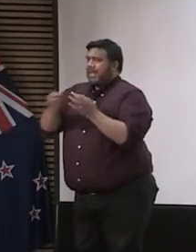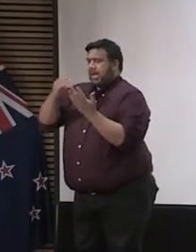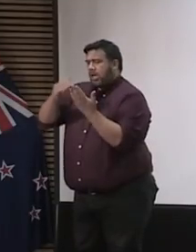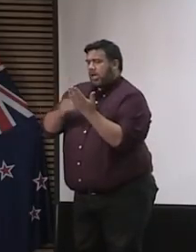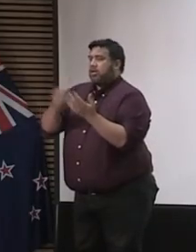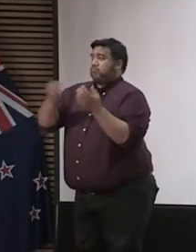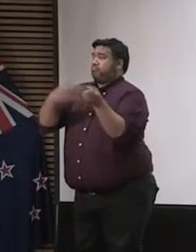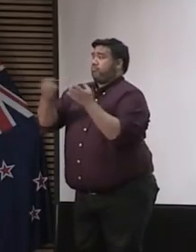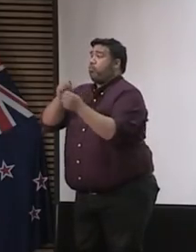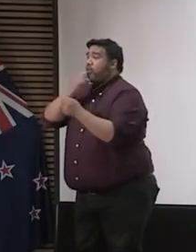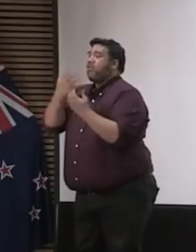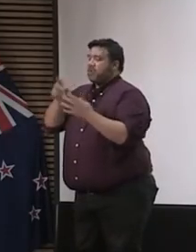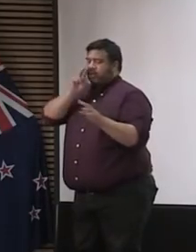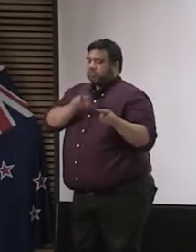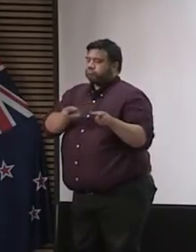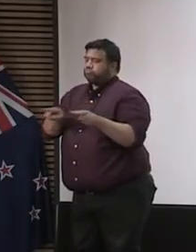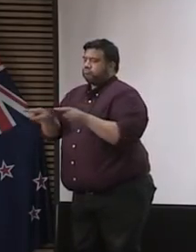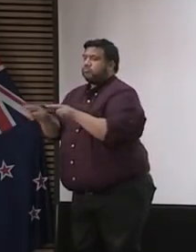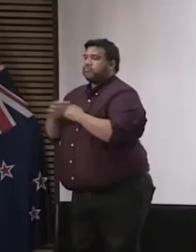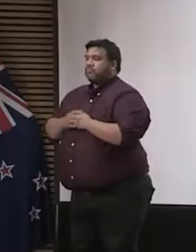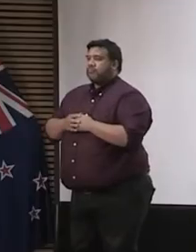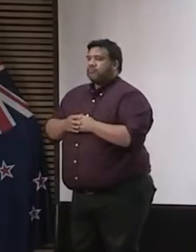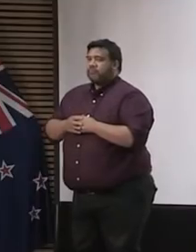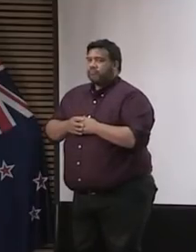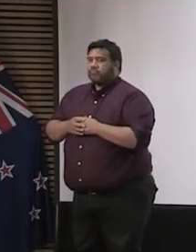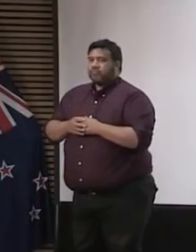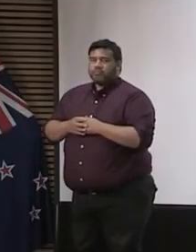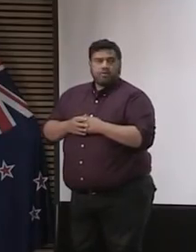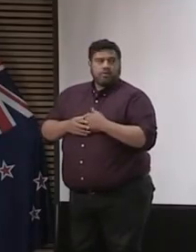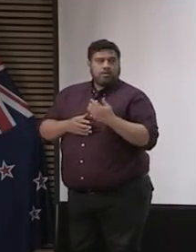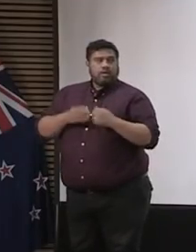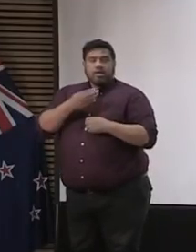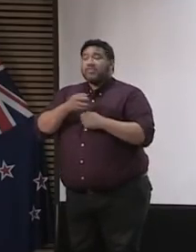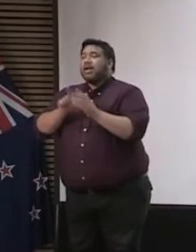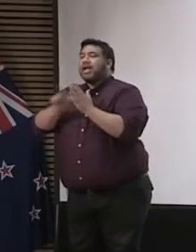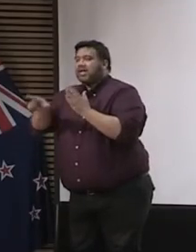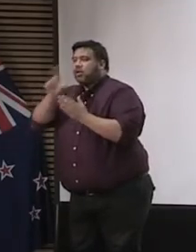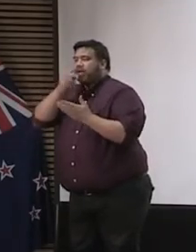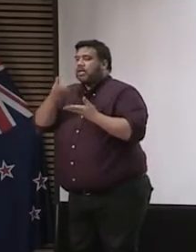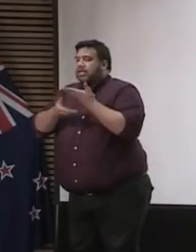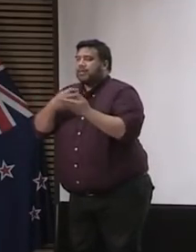We willcome back to you on some ofthat and we can give you anoutline on some of thatcommunity testing that isgoing on.